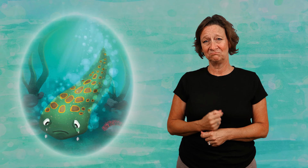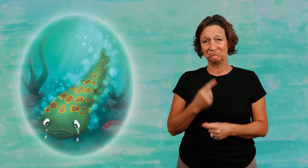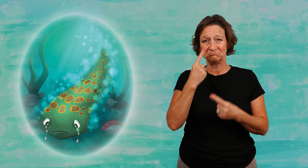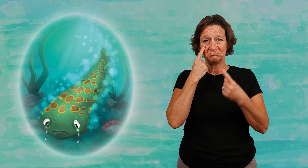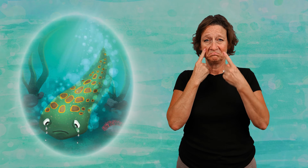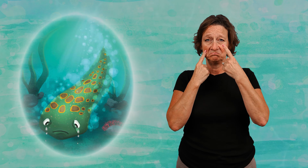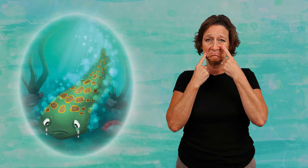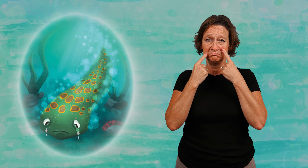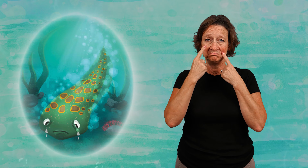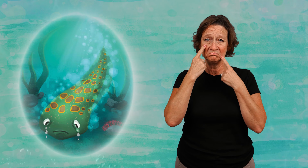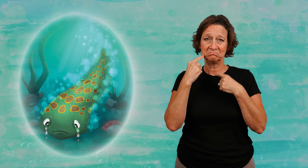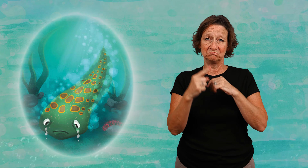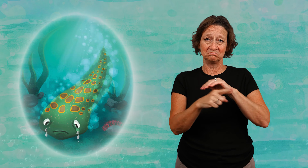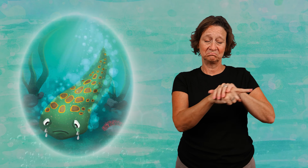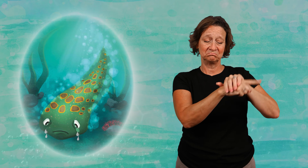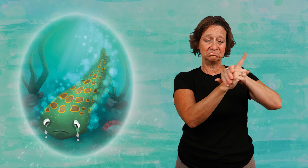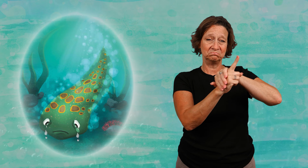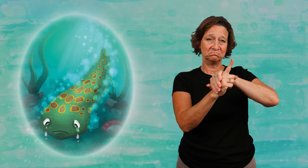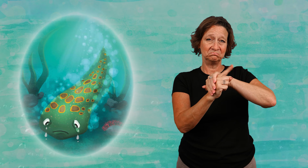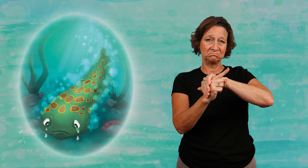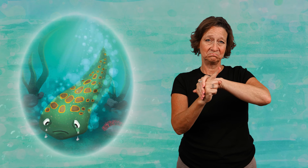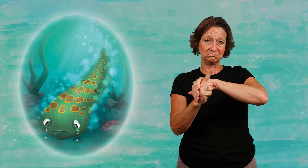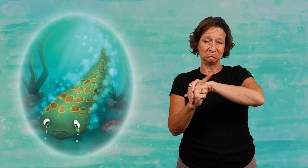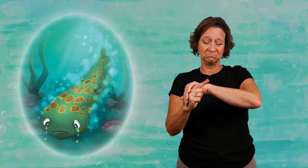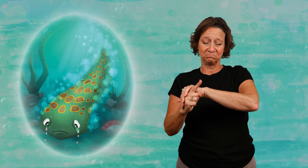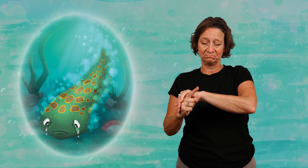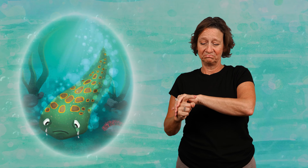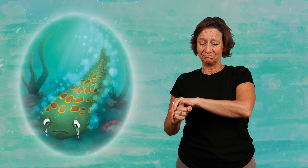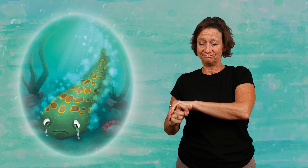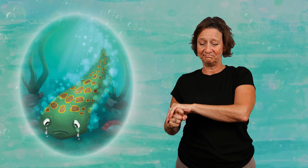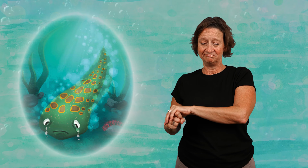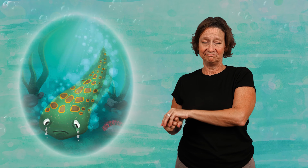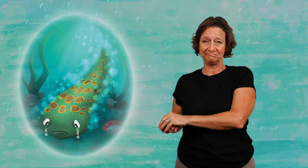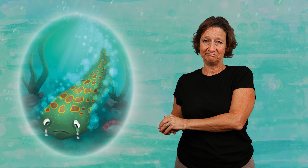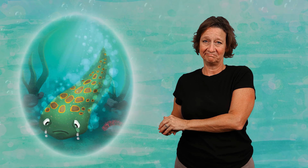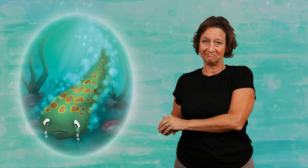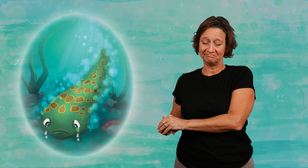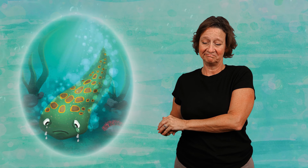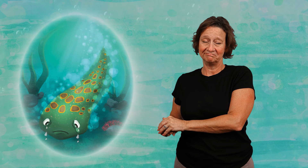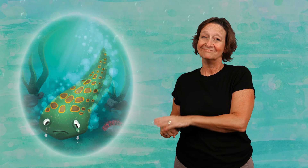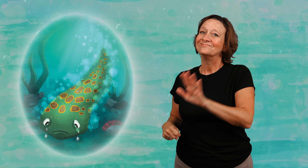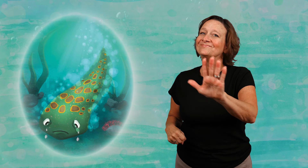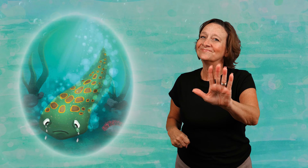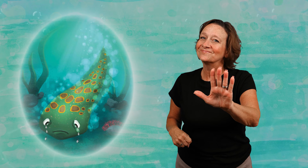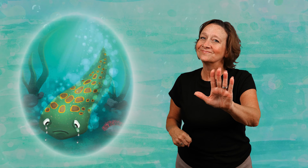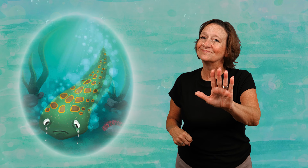Tadpole cried and swam so deep in despair that his tail started to shrink.